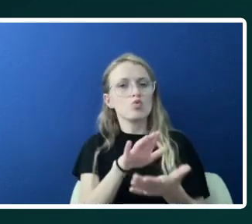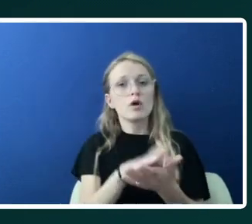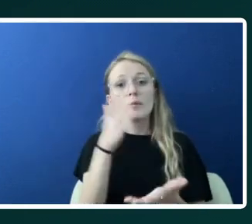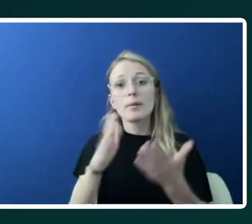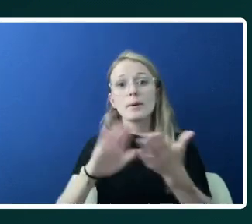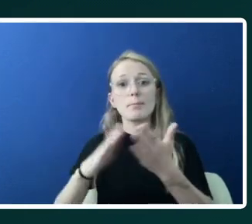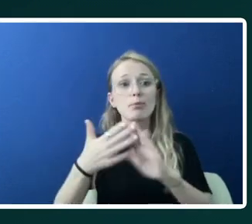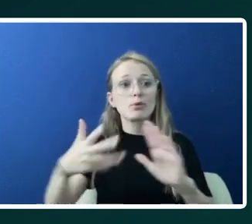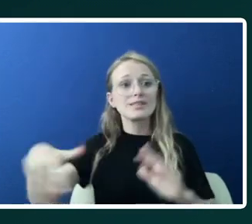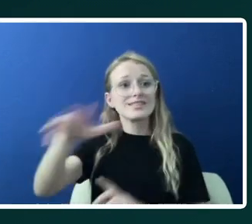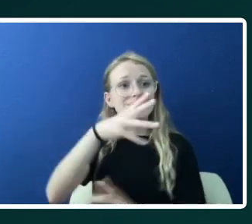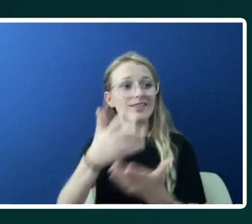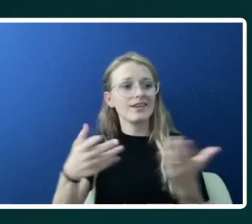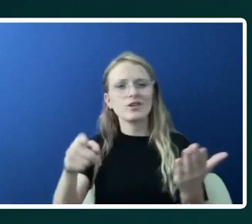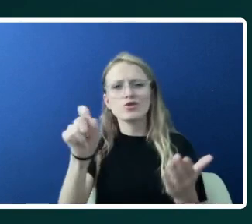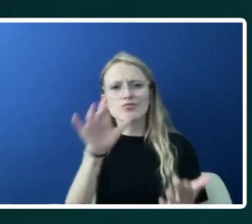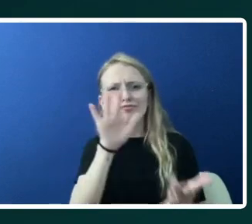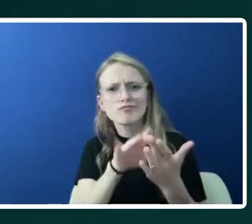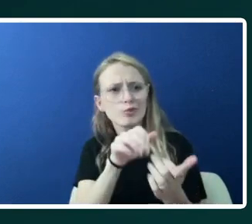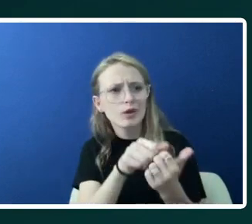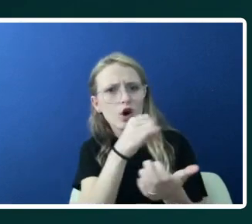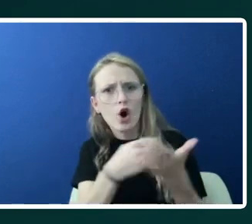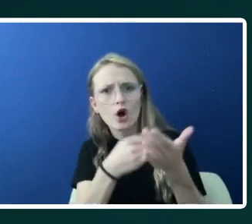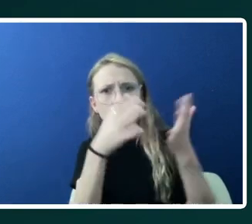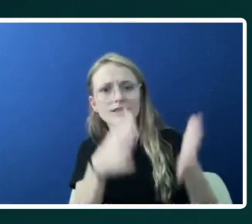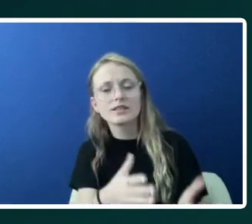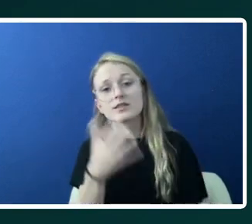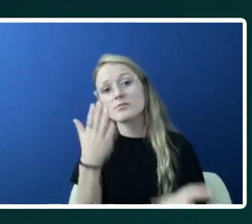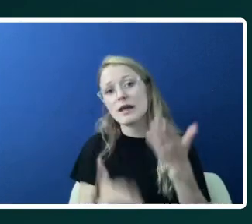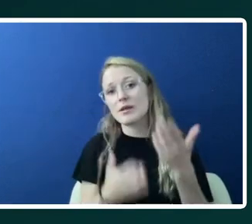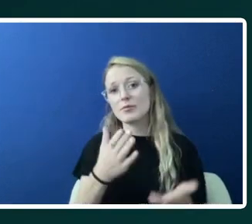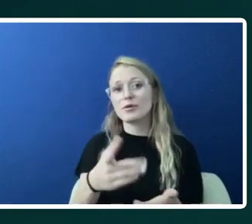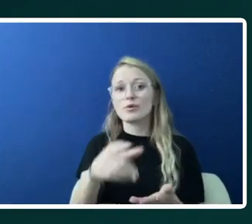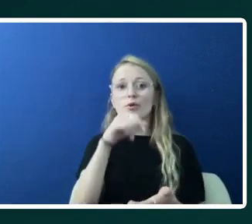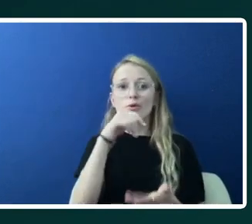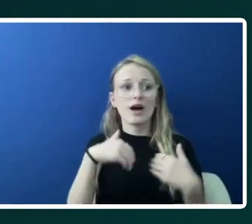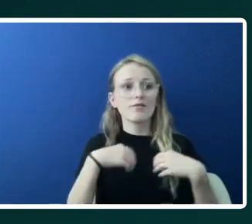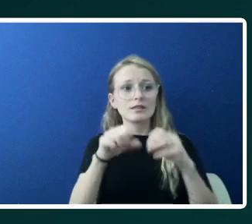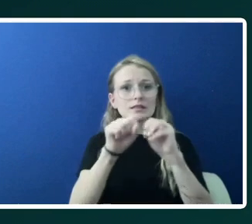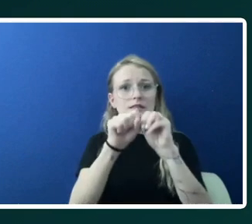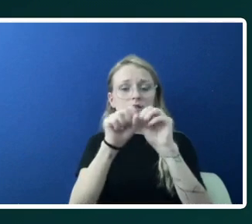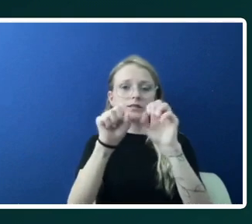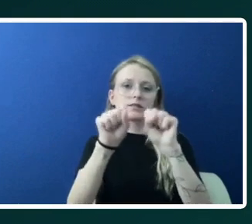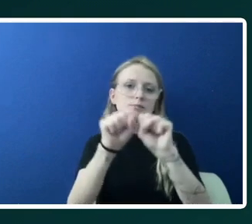can tap into an artist. I know you don't have the Smithsonian, perhaps at your fingertips, but there